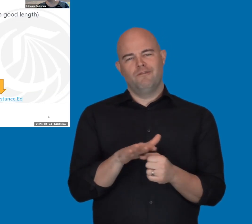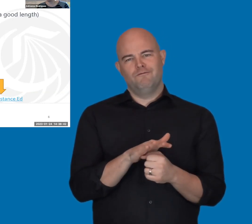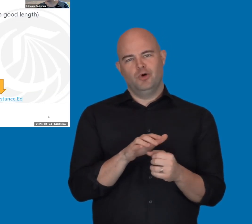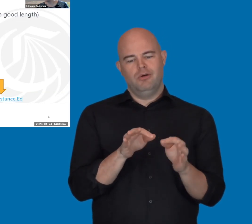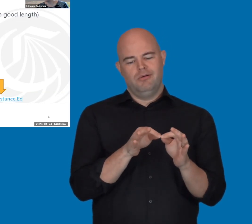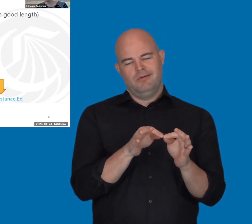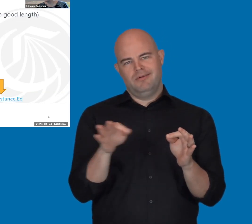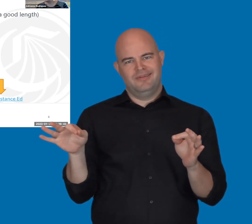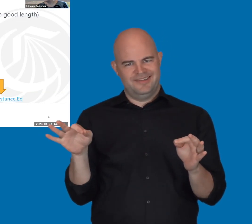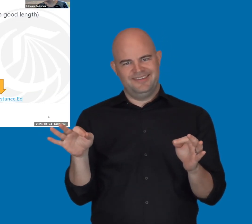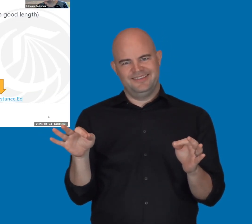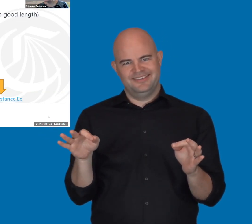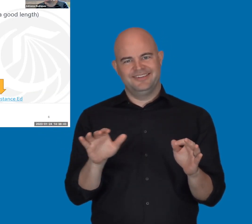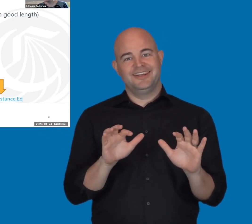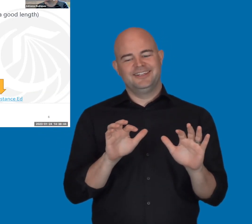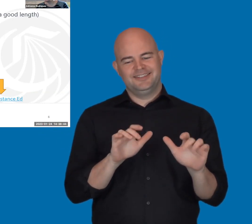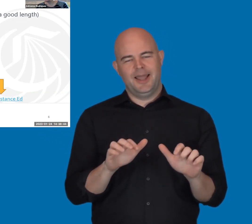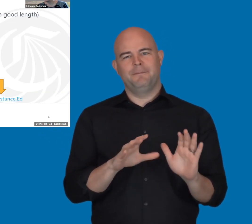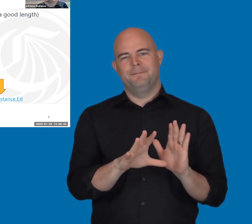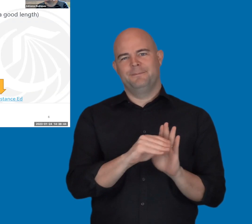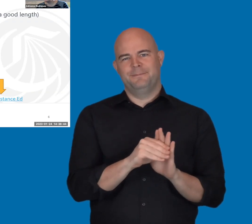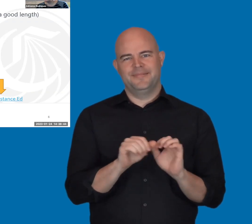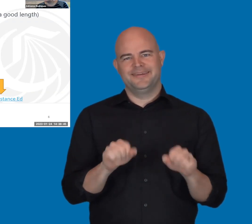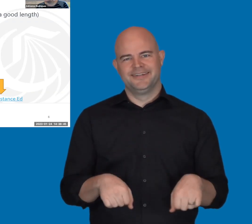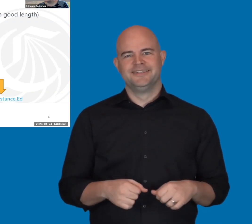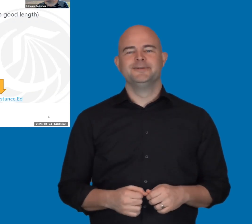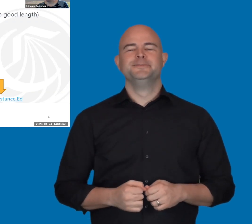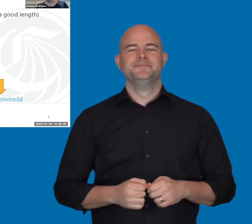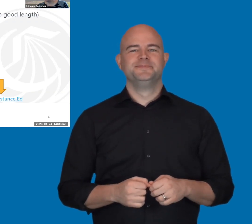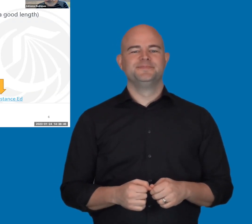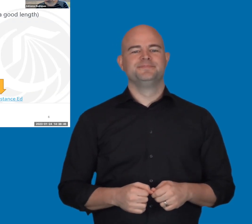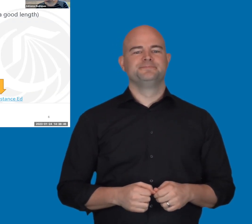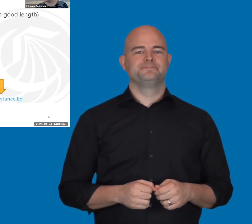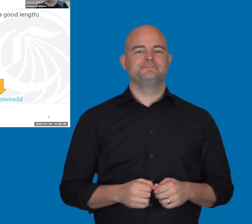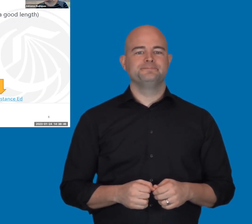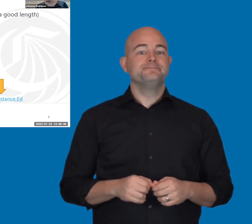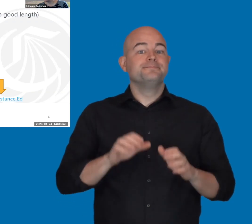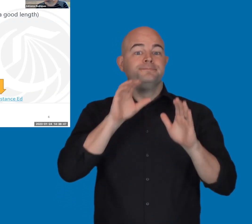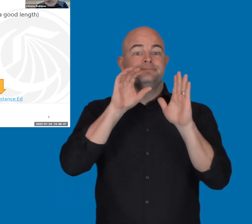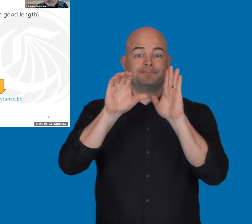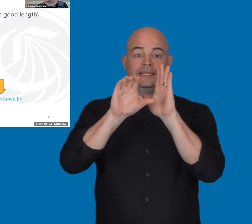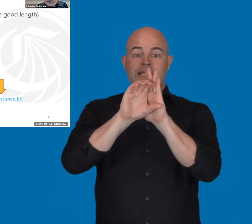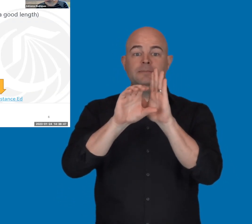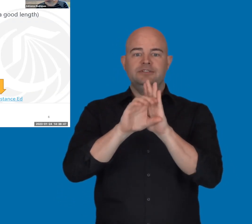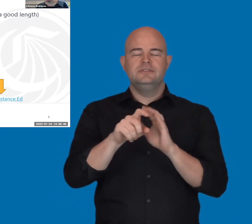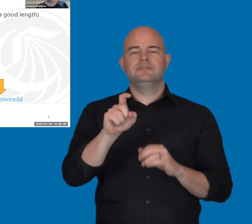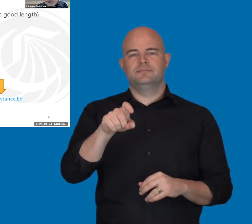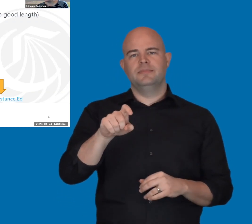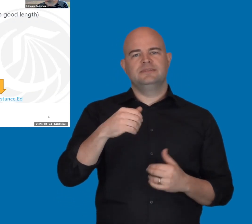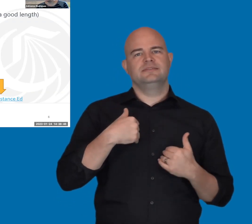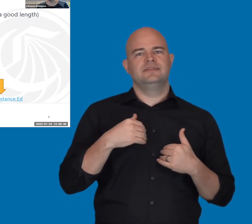that they can type it in. Images must use alt text to describe the links.